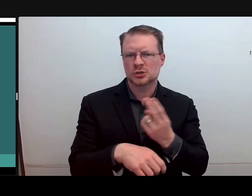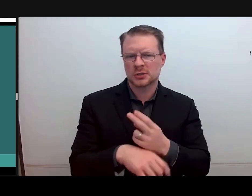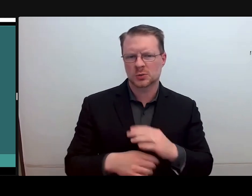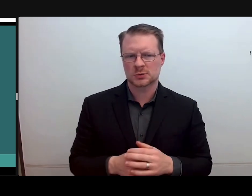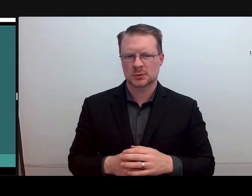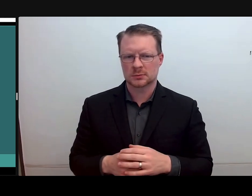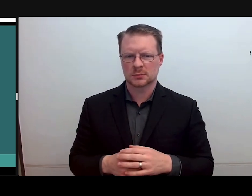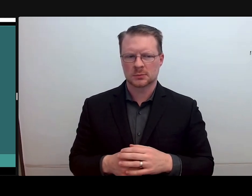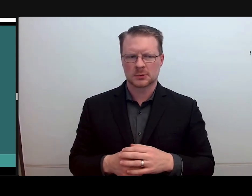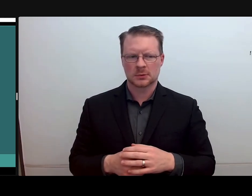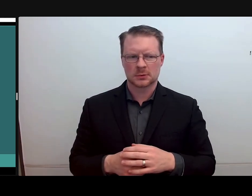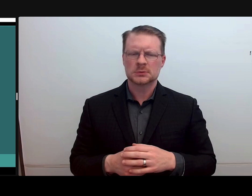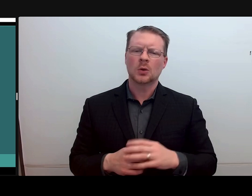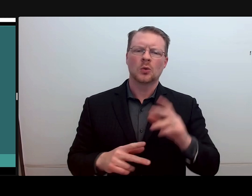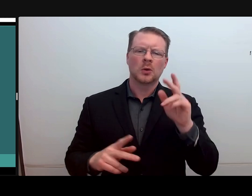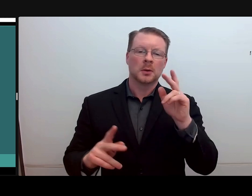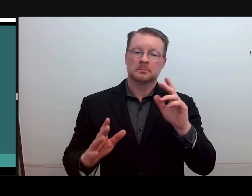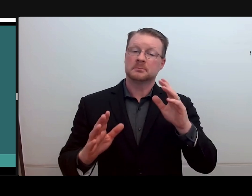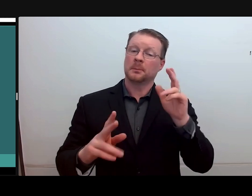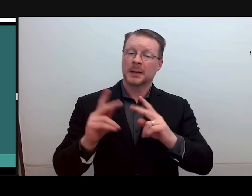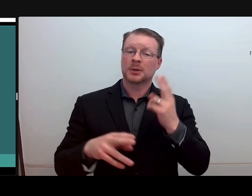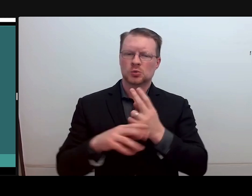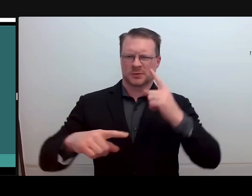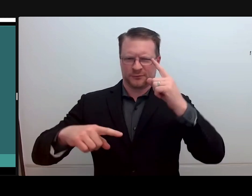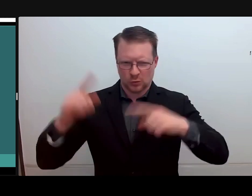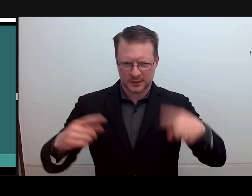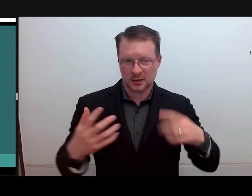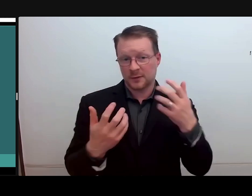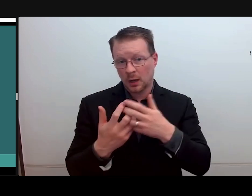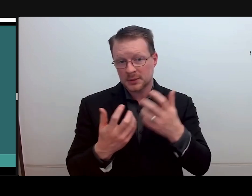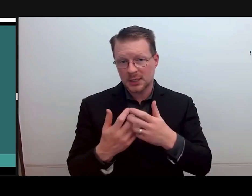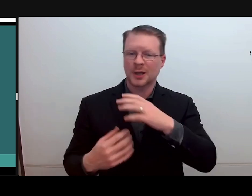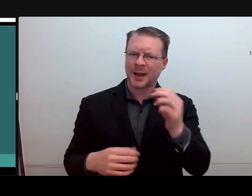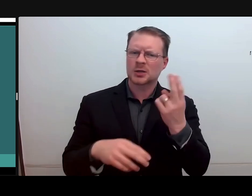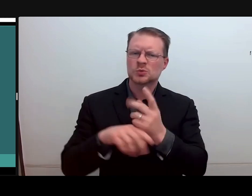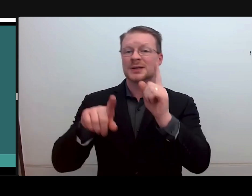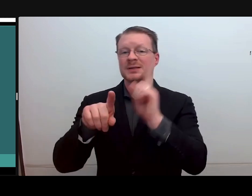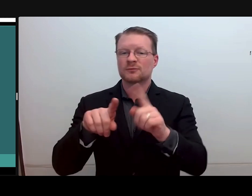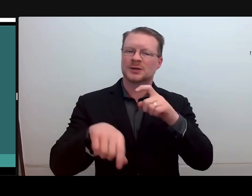and where accommodations are most frequently used. People use a variety of accommodations